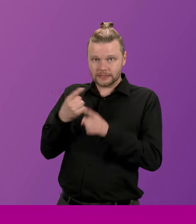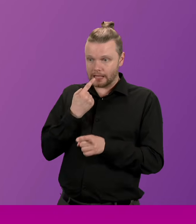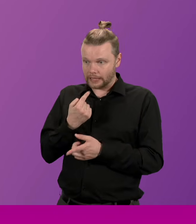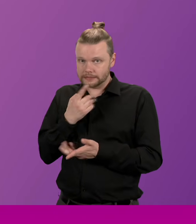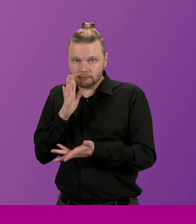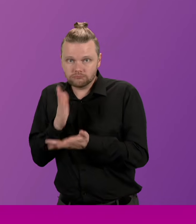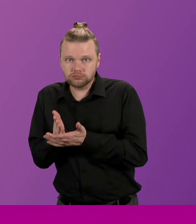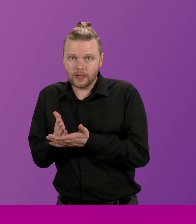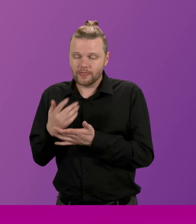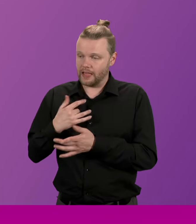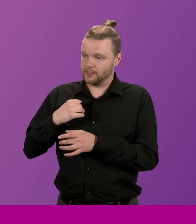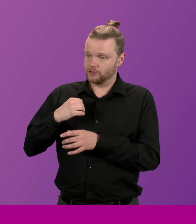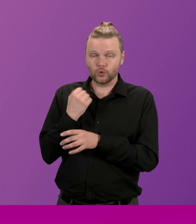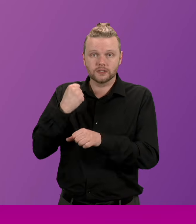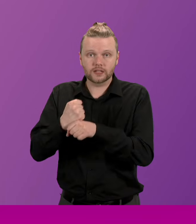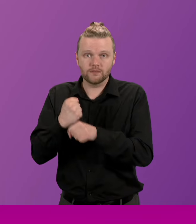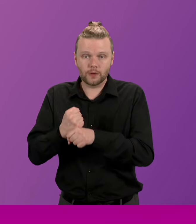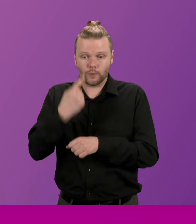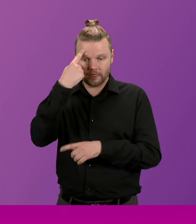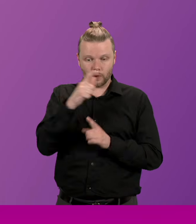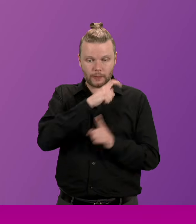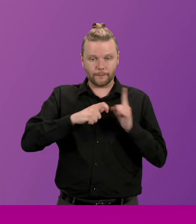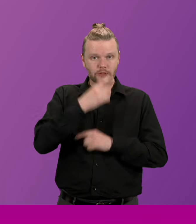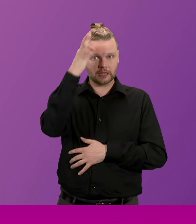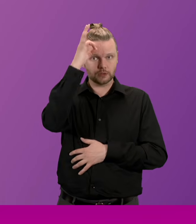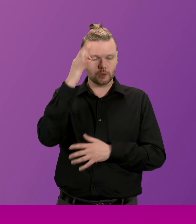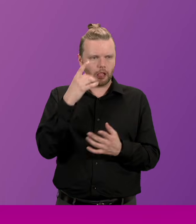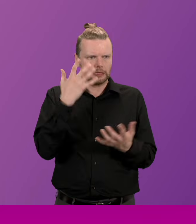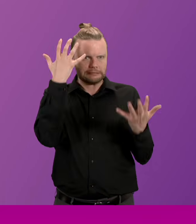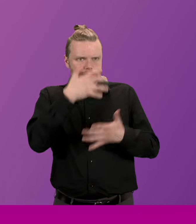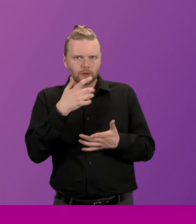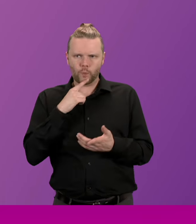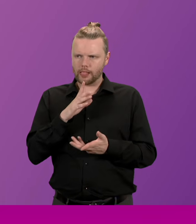Scottish Government will take our community council’s concerns seriously and ensure